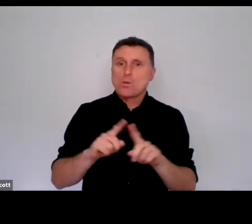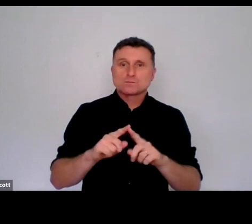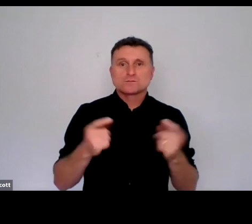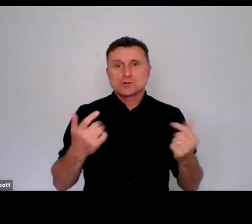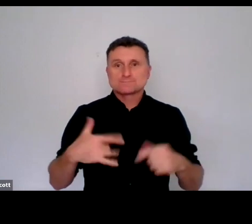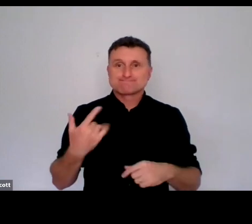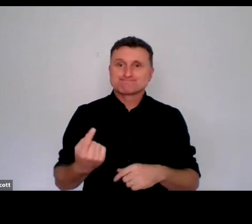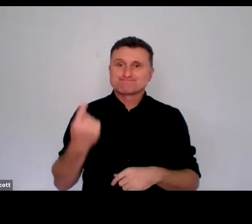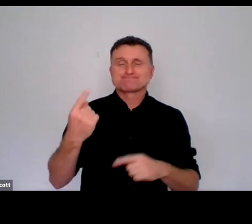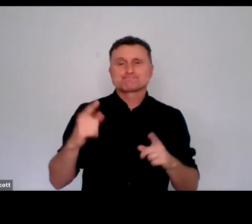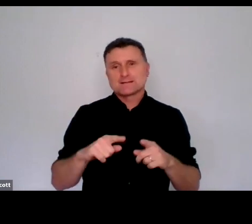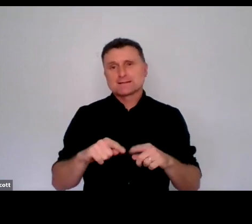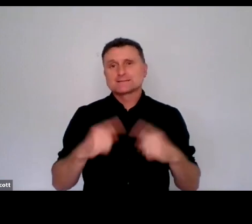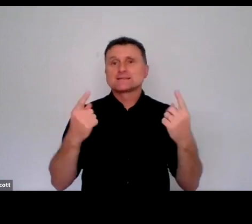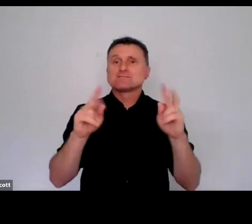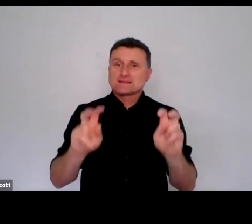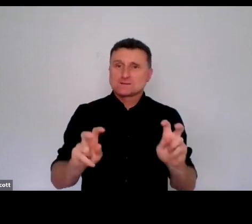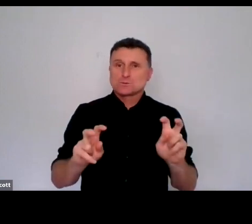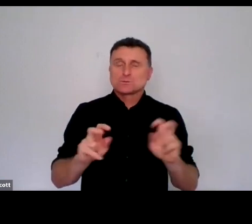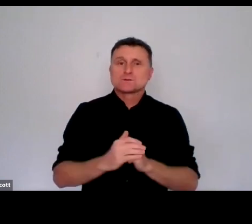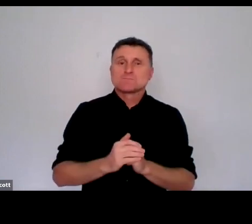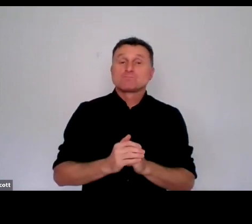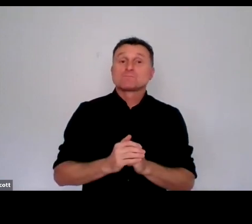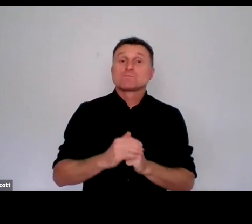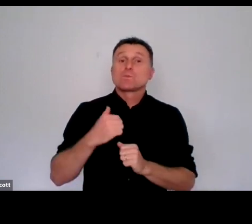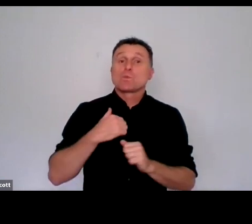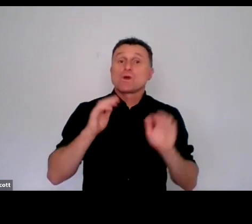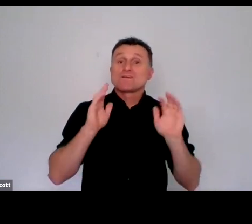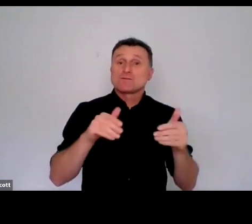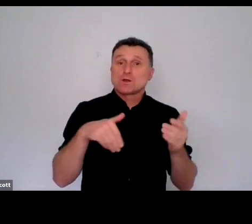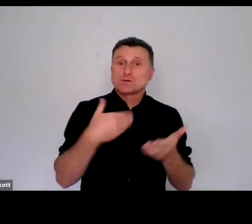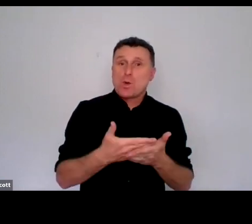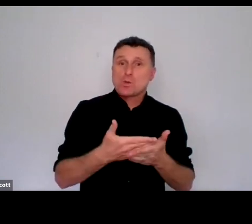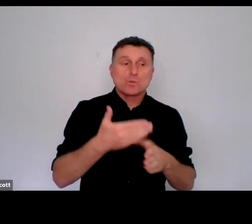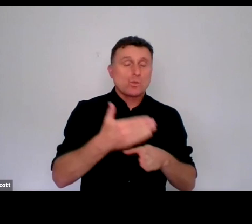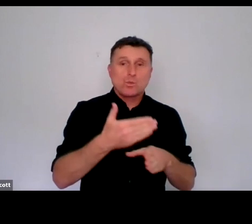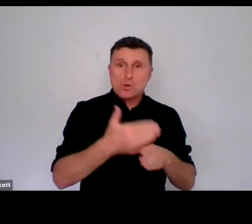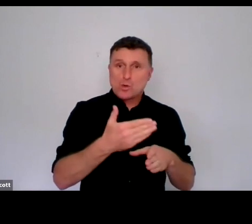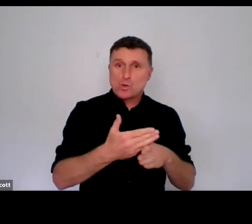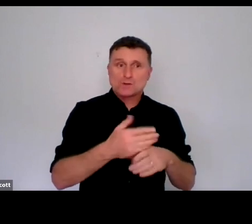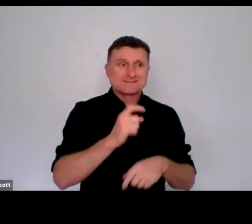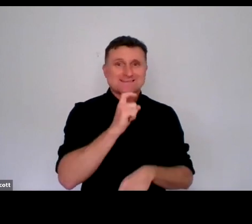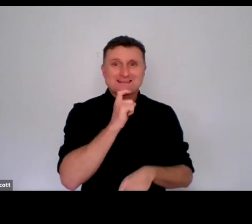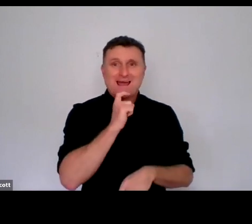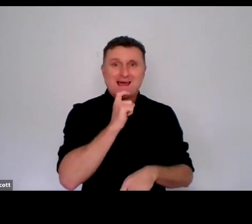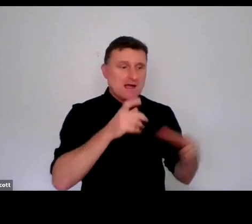We are pleased to have just started developing a workforce strategy to address this and we’re working really closely with Te Whatu Ora,